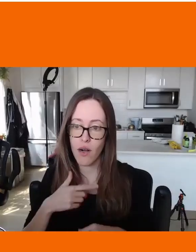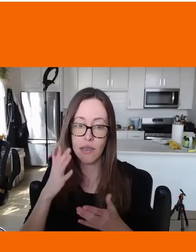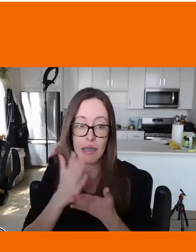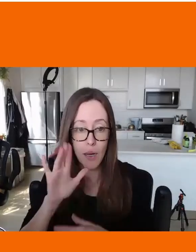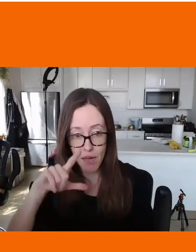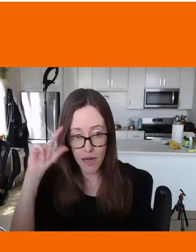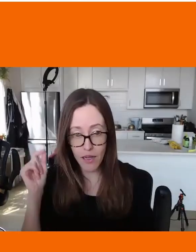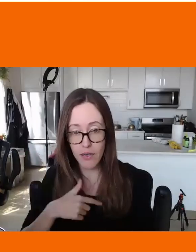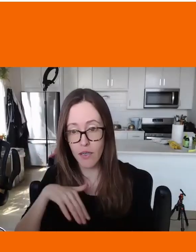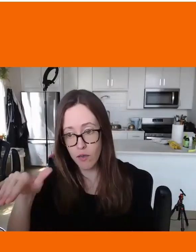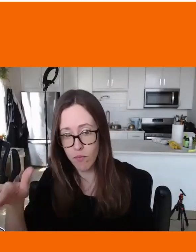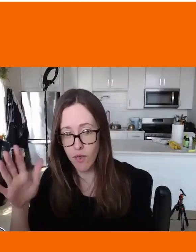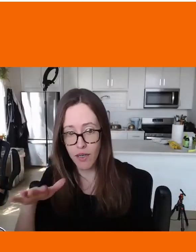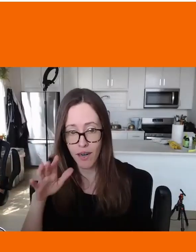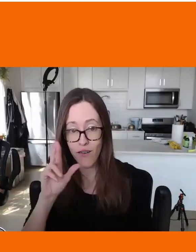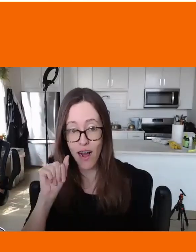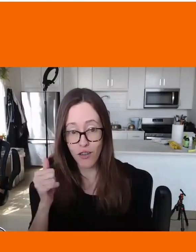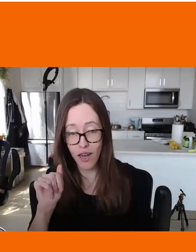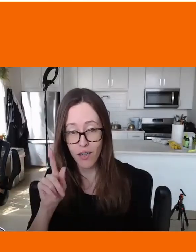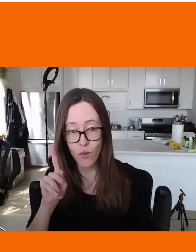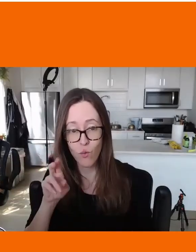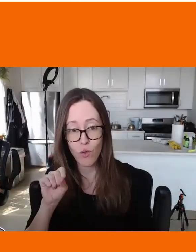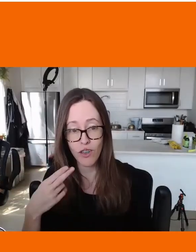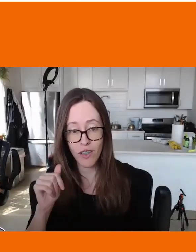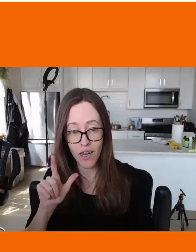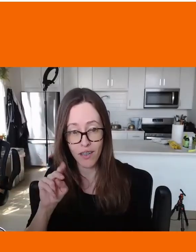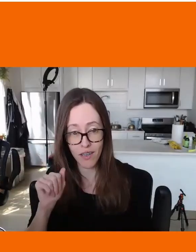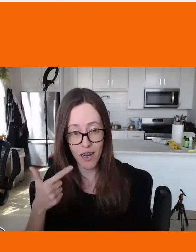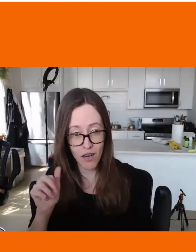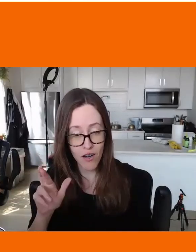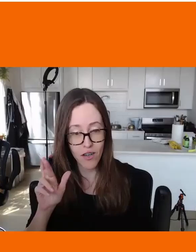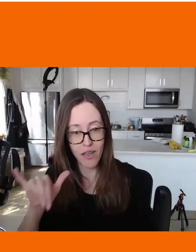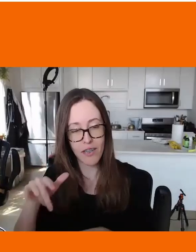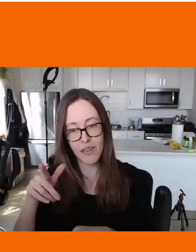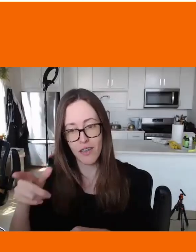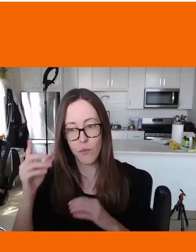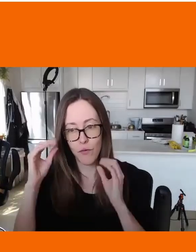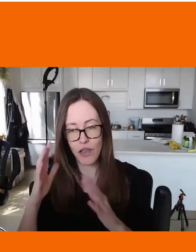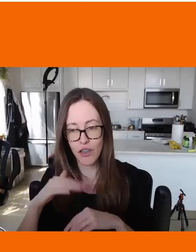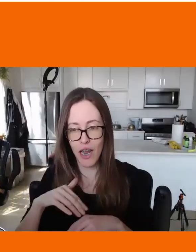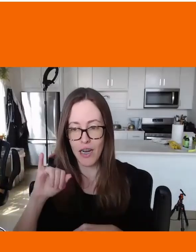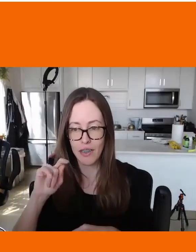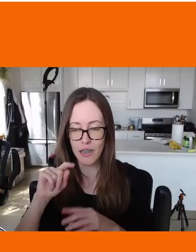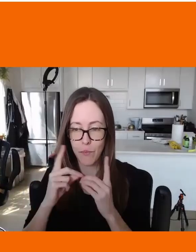whether you're in college or not. So I stopped by Gallaudet University and I reached out to Raja Kushalnagar.